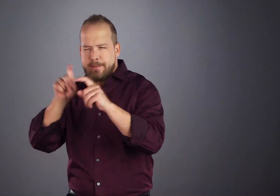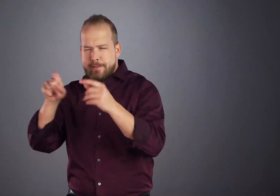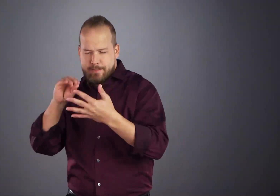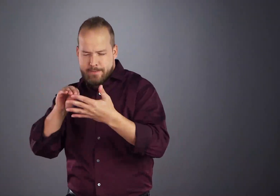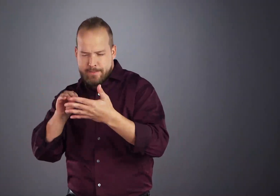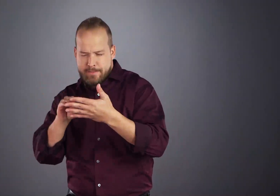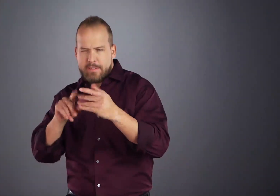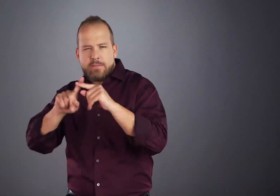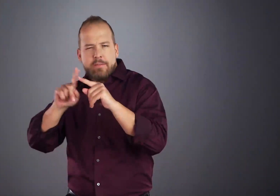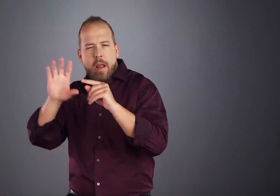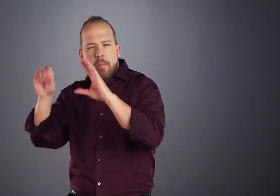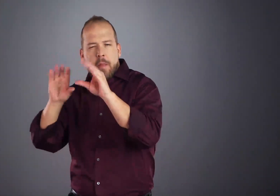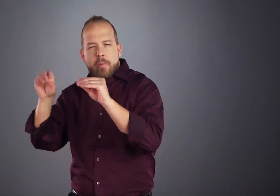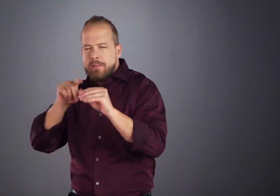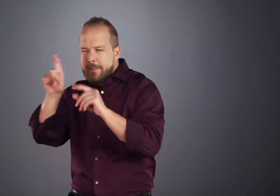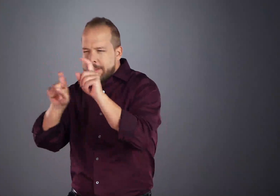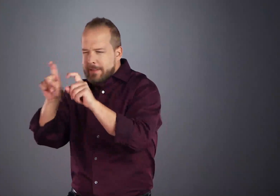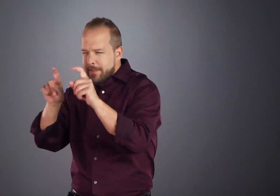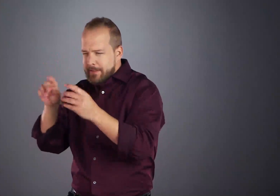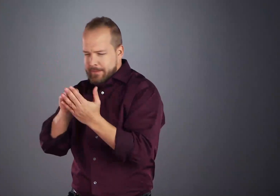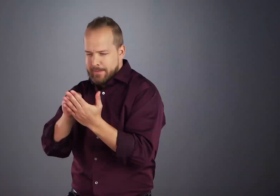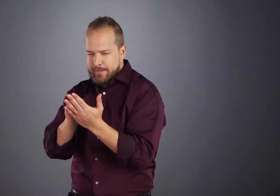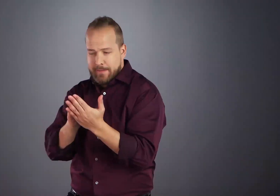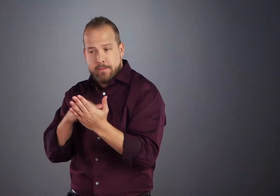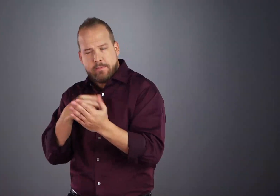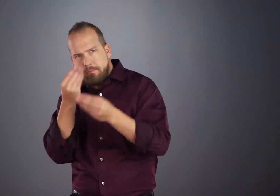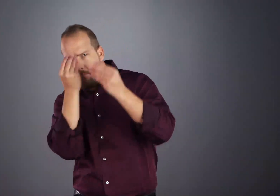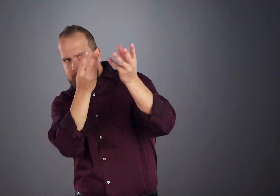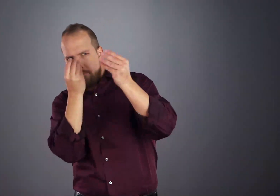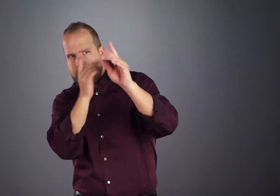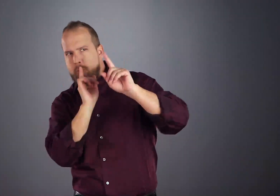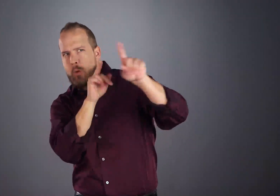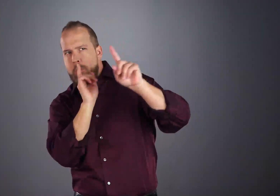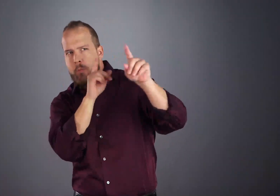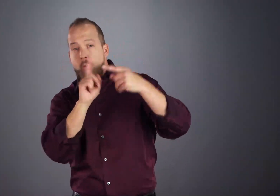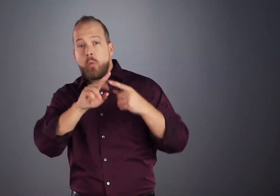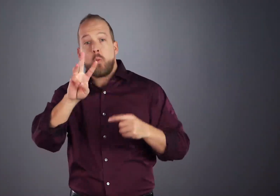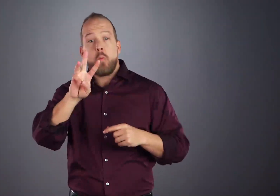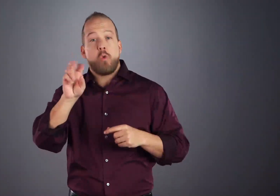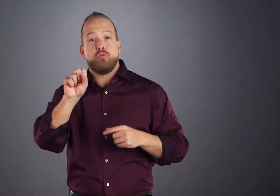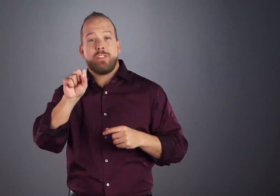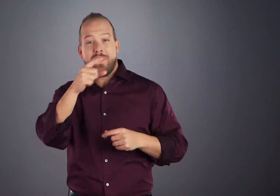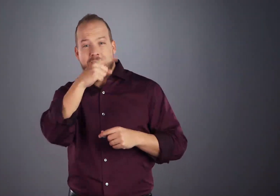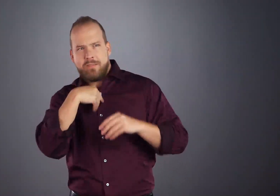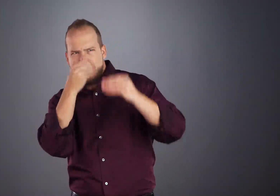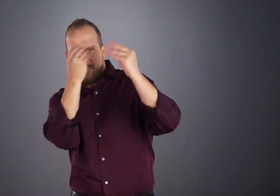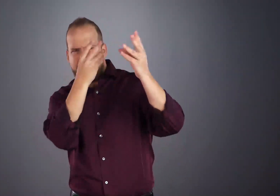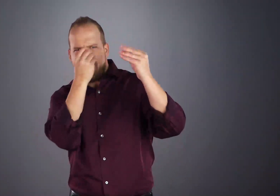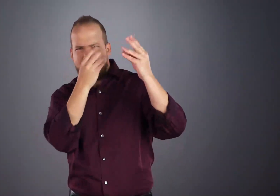my reports to Wall Street procured me a position there and the use of a large expense account.